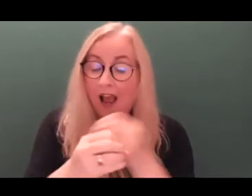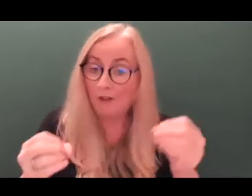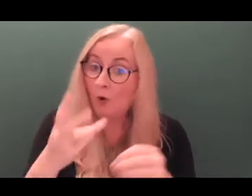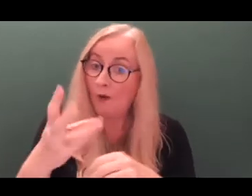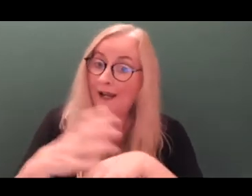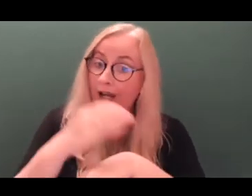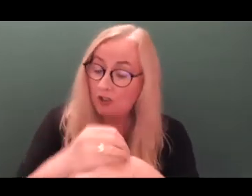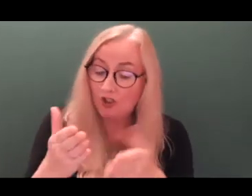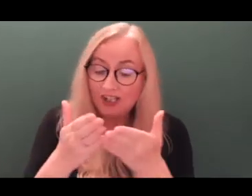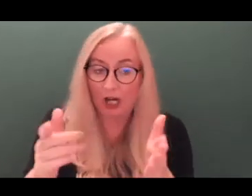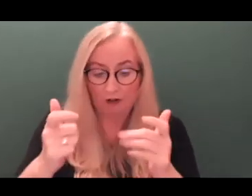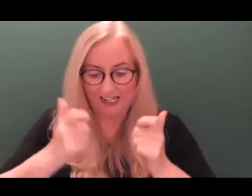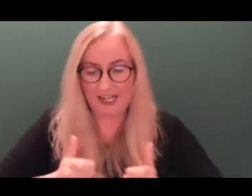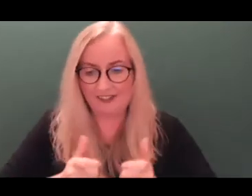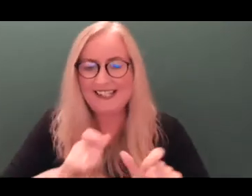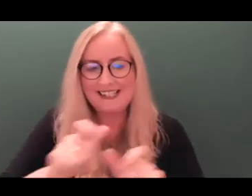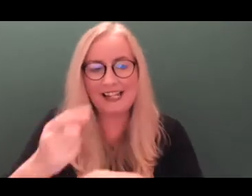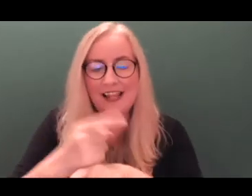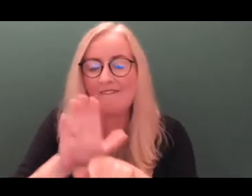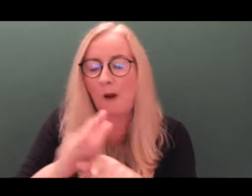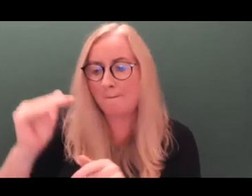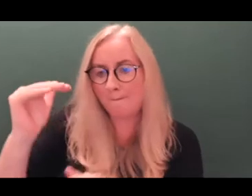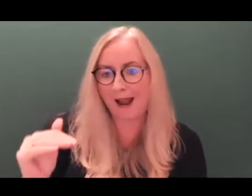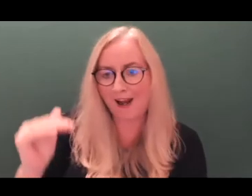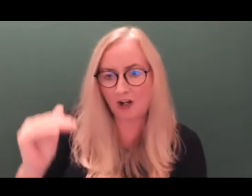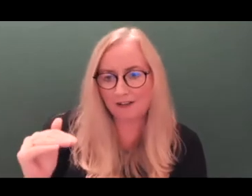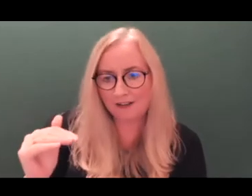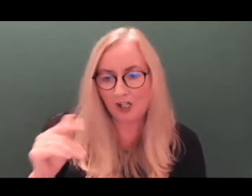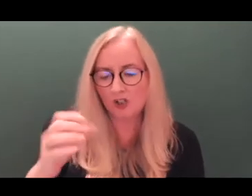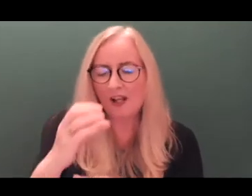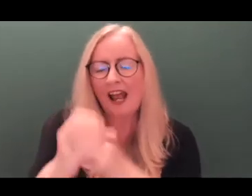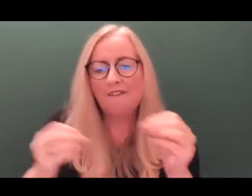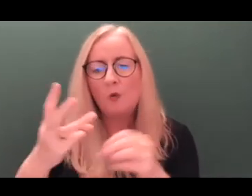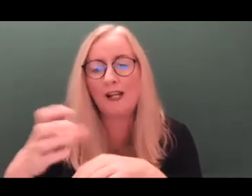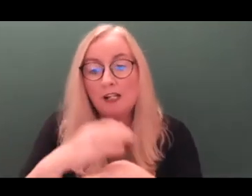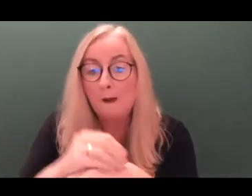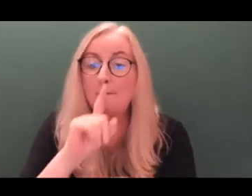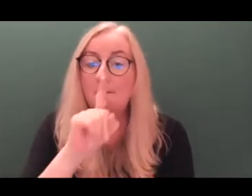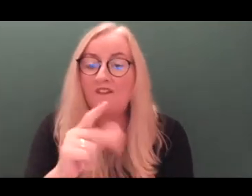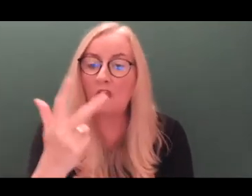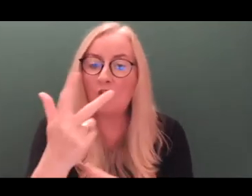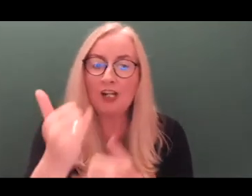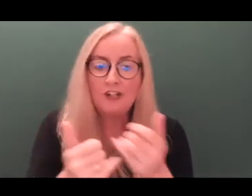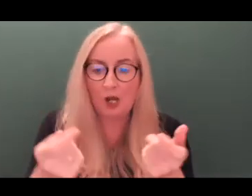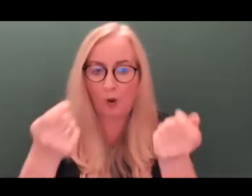solicitor will still be there for minors. But for the three years for the wind down, there will be